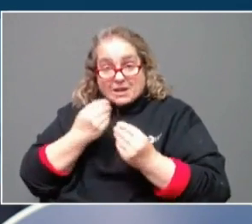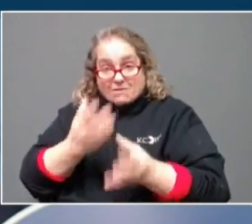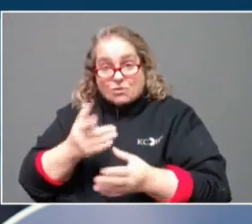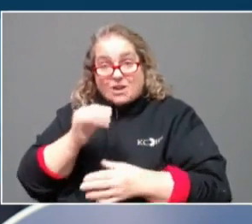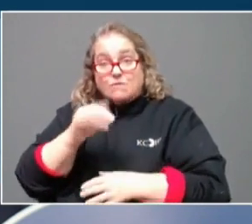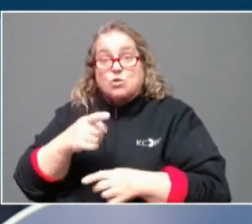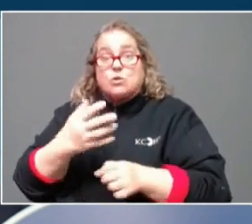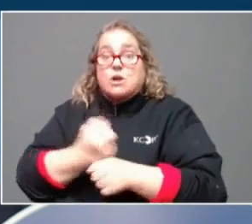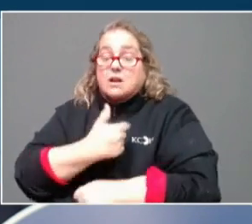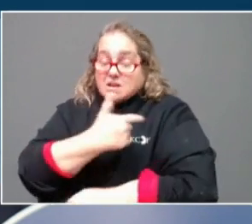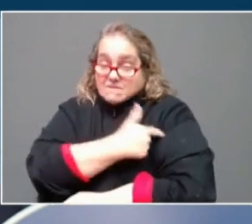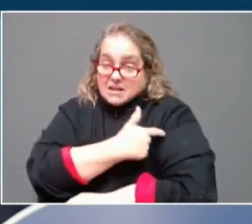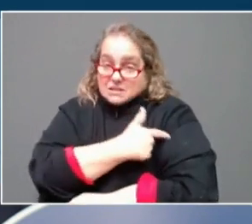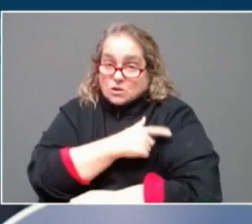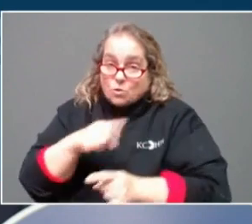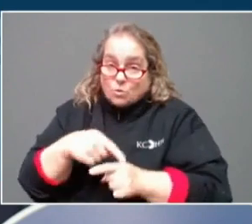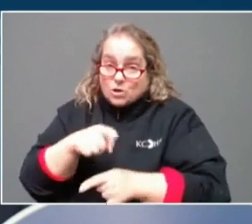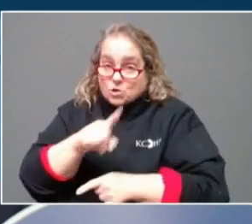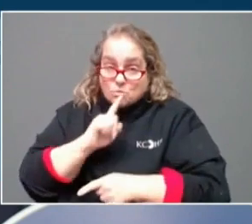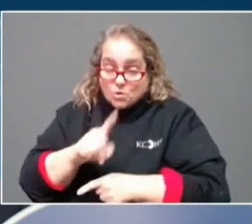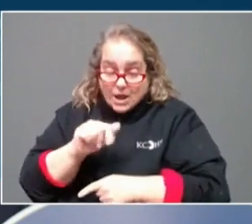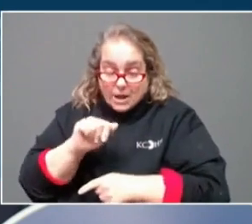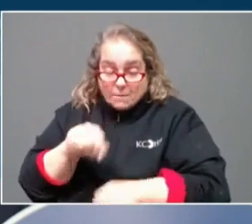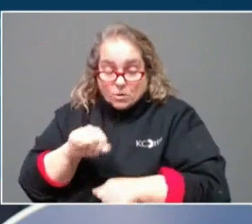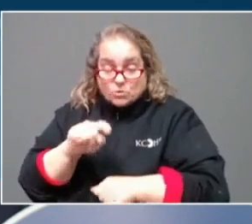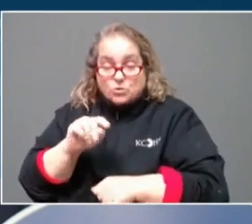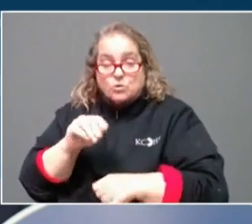when you were able to and you kept yourself up to date, what would your